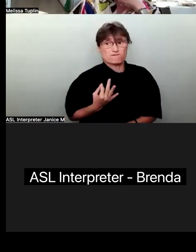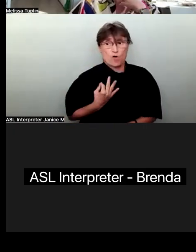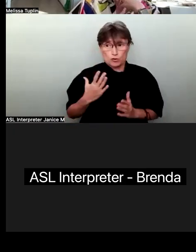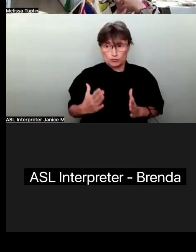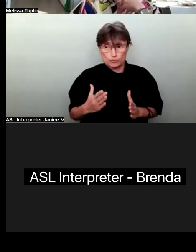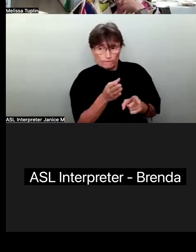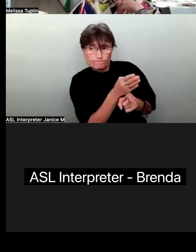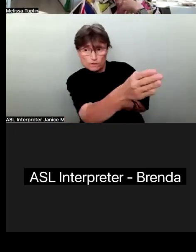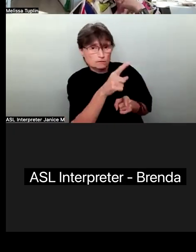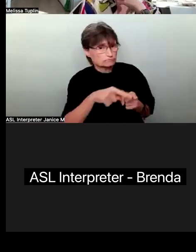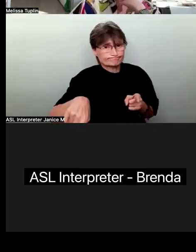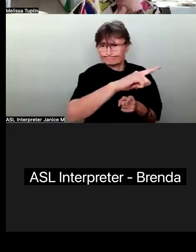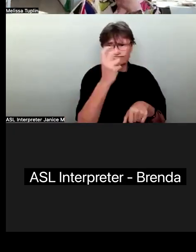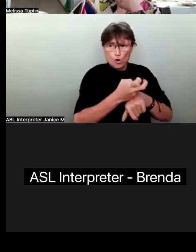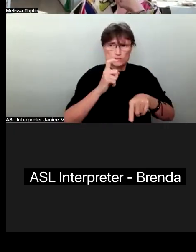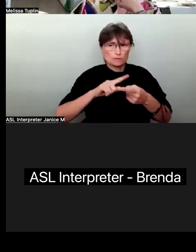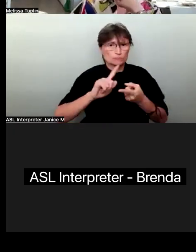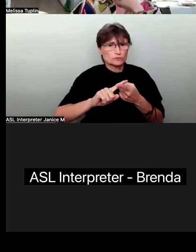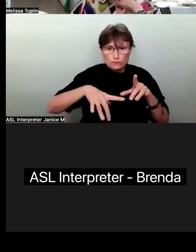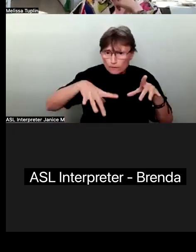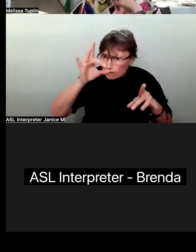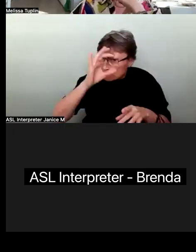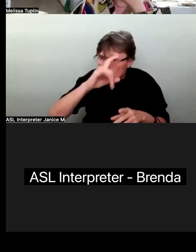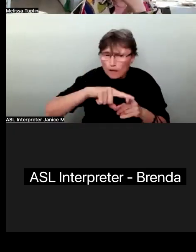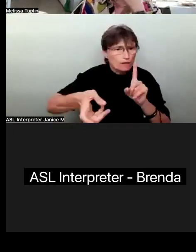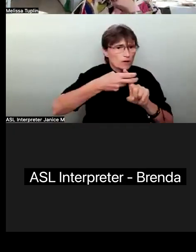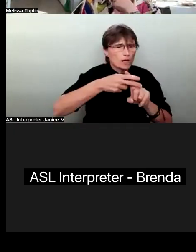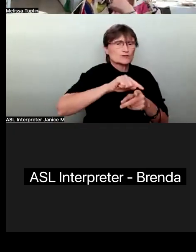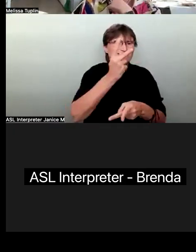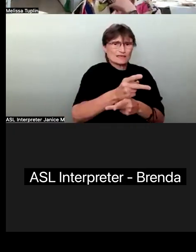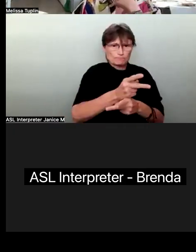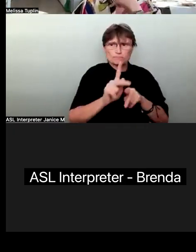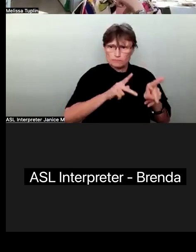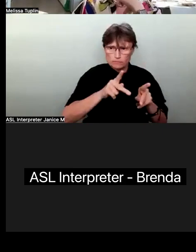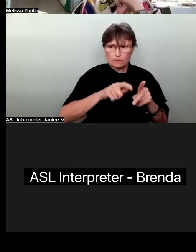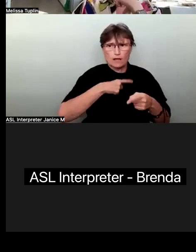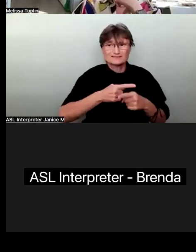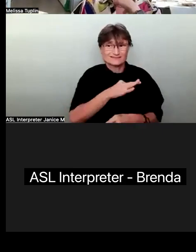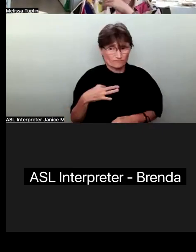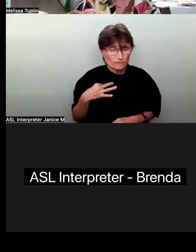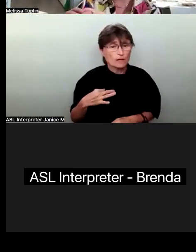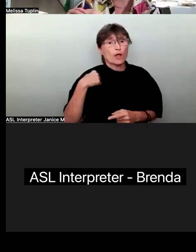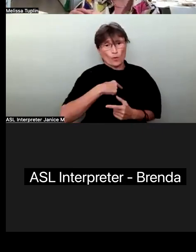volunteers and staff. We heard that growing awareness and focus on reconciliation, equity,